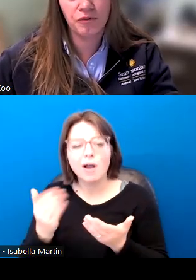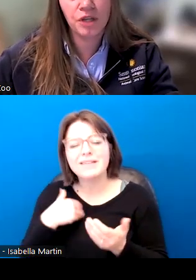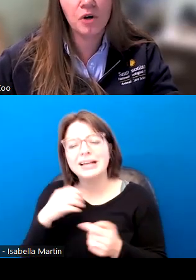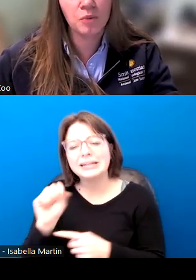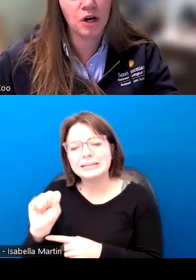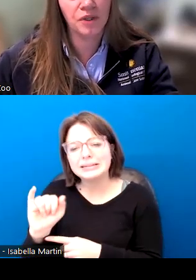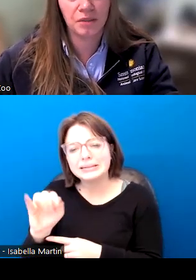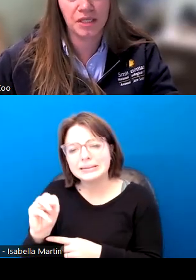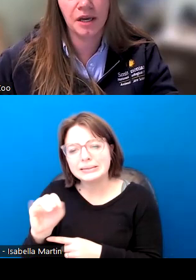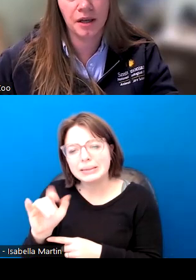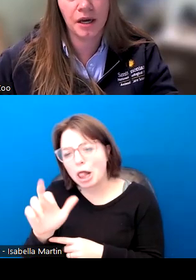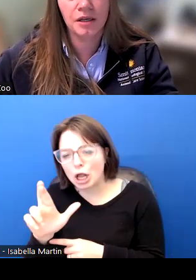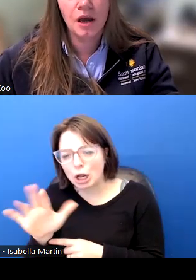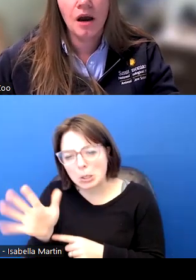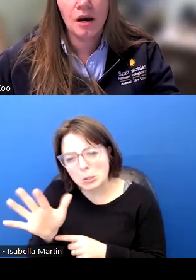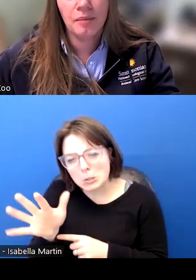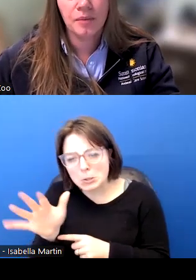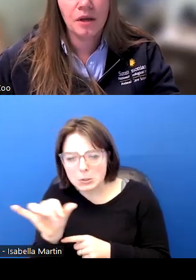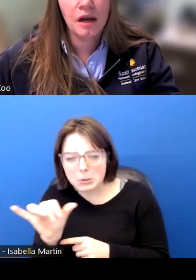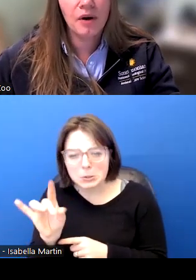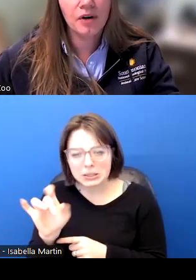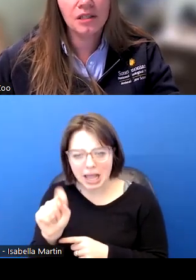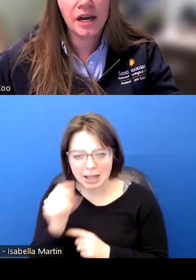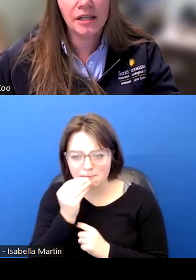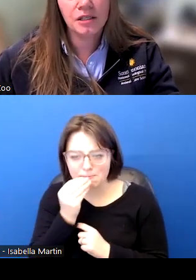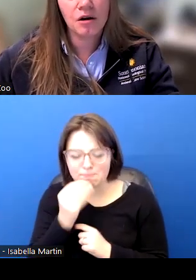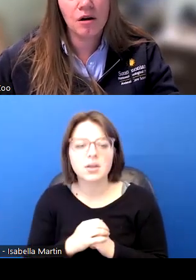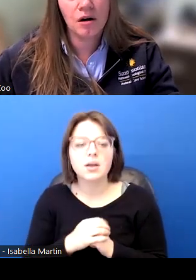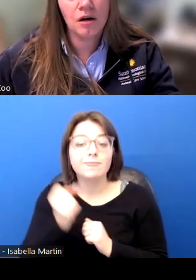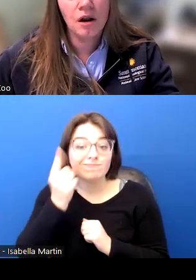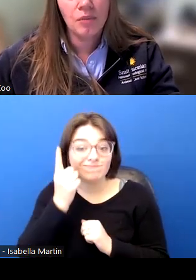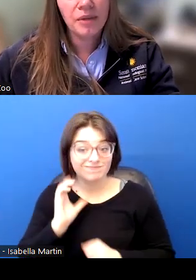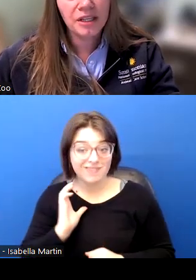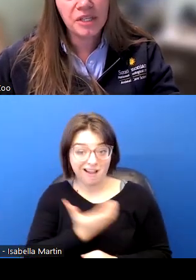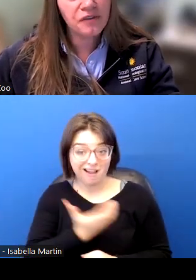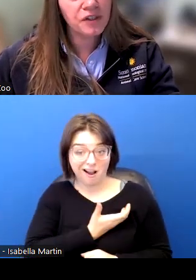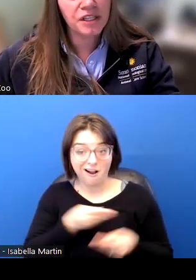for the most part with a domesticated cat. However, our diets are probably a little bit different in